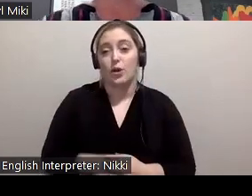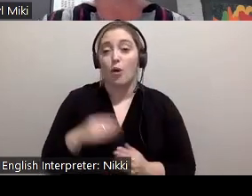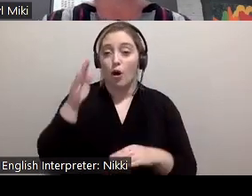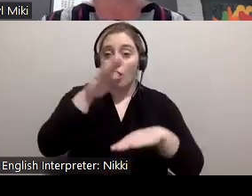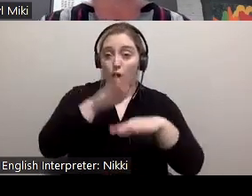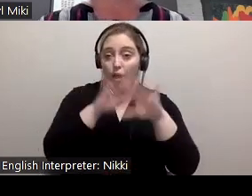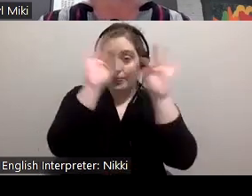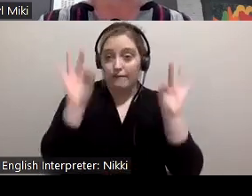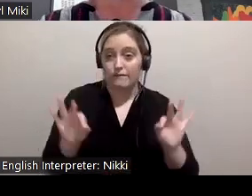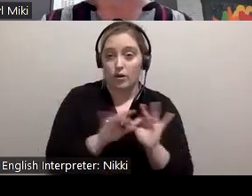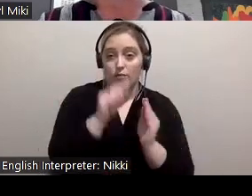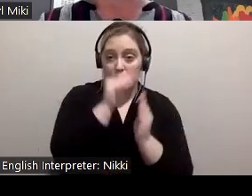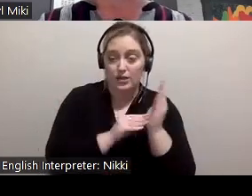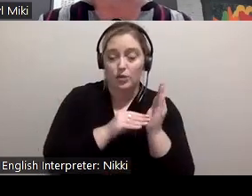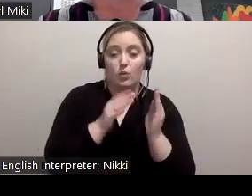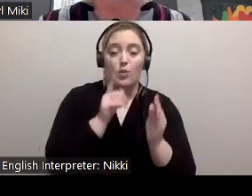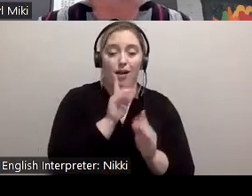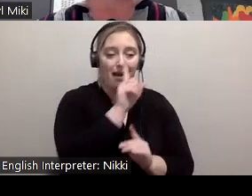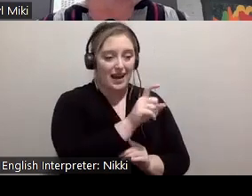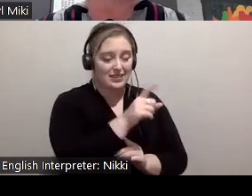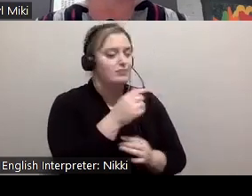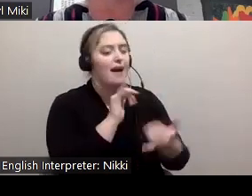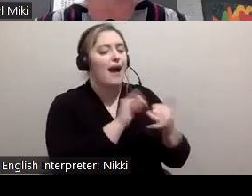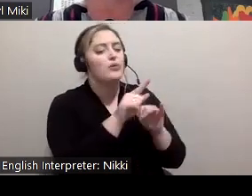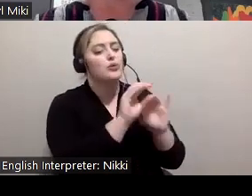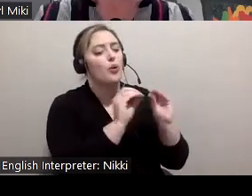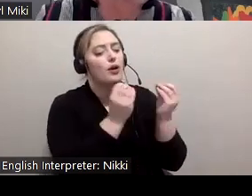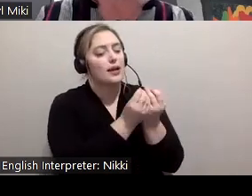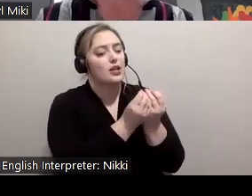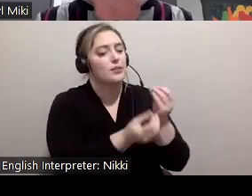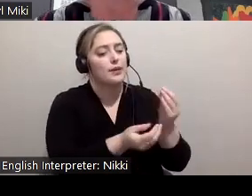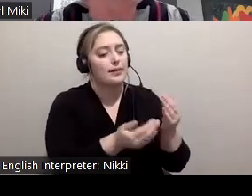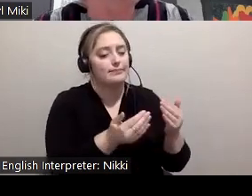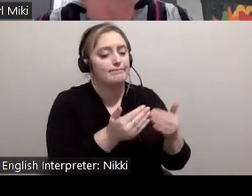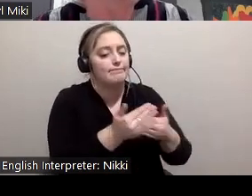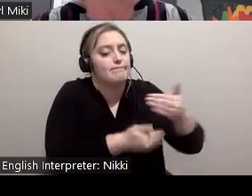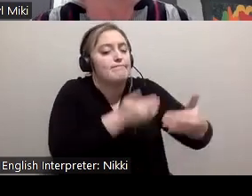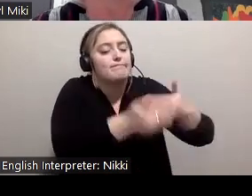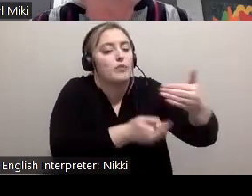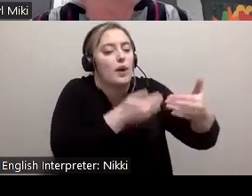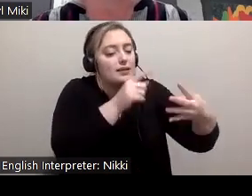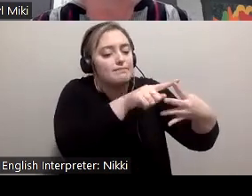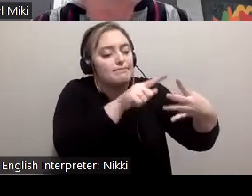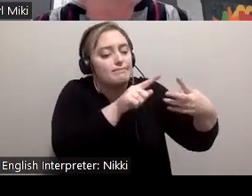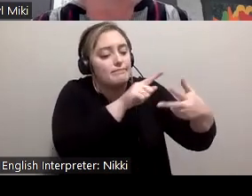your organization is making progress in at least at least some of these areas.